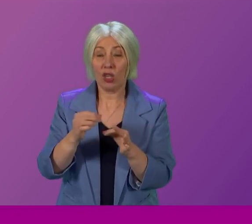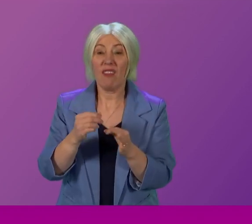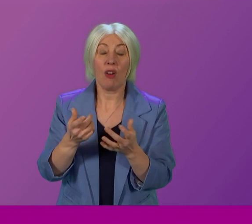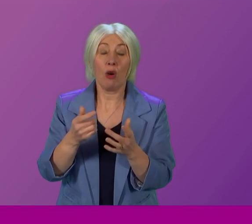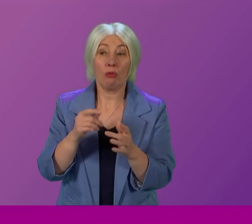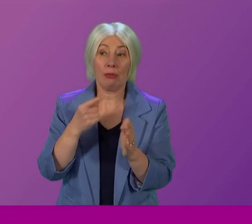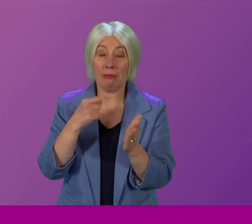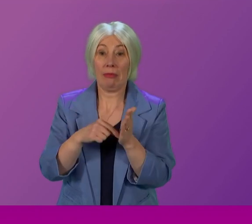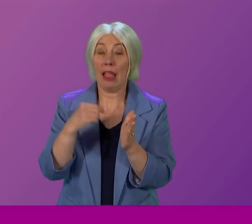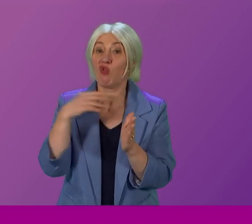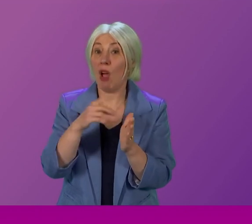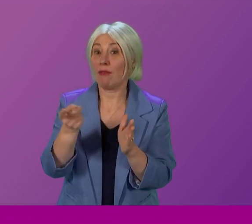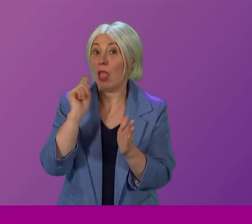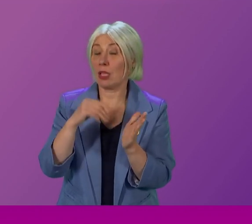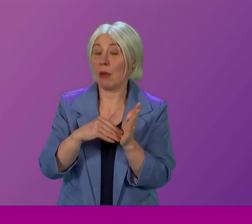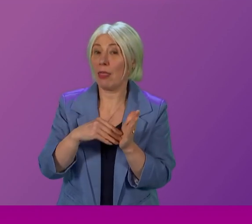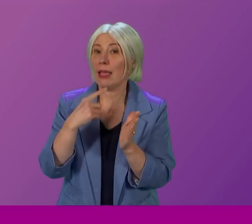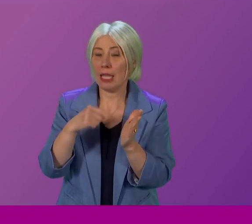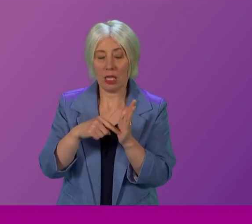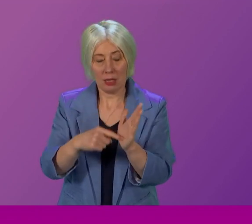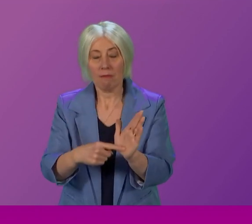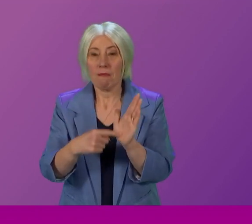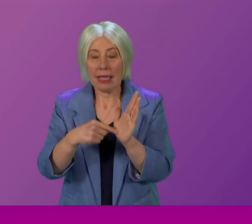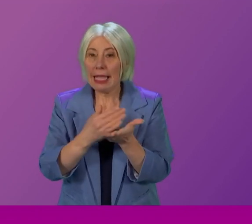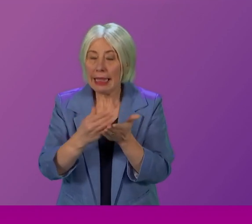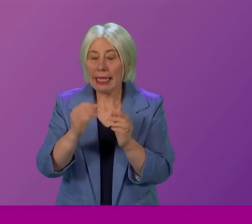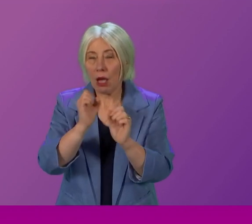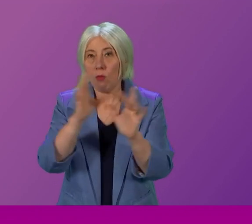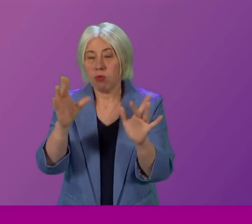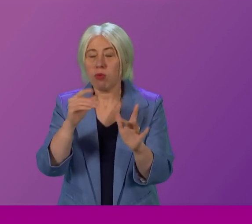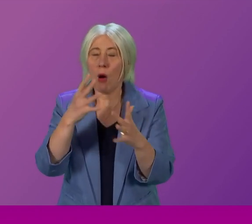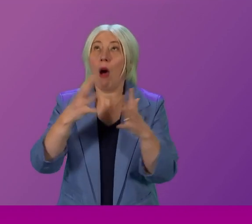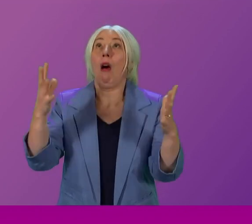sets out a clear vision to capitalise on the enormous opportunities that a net zero energy